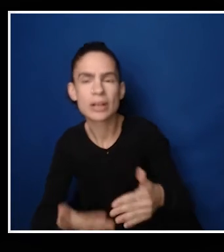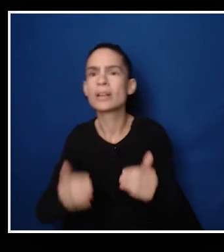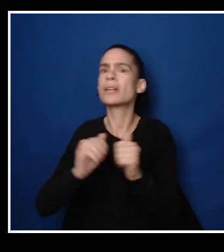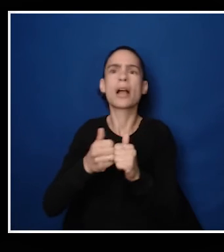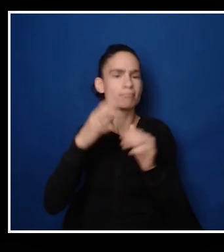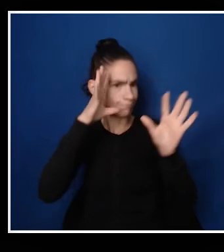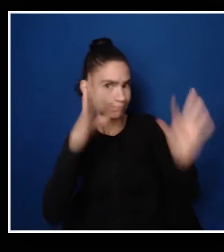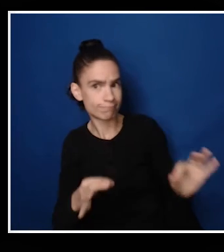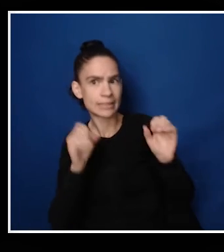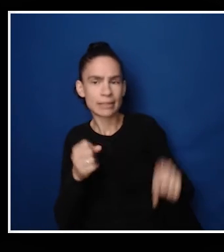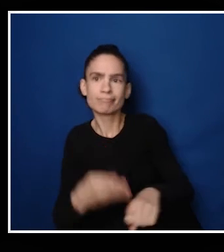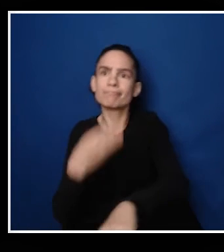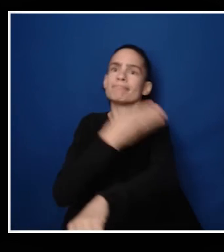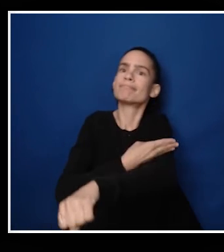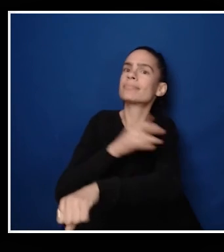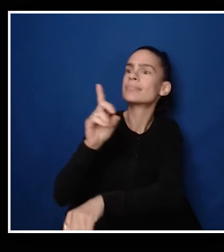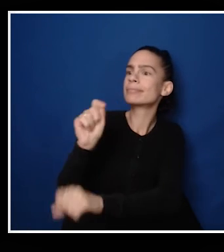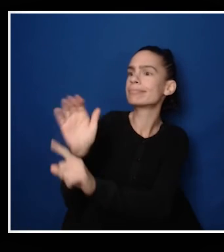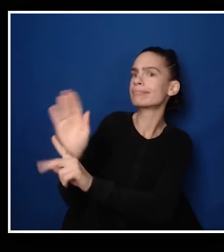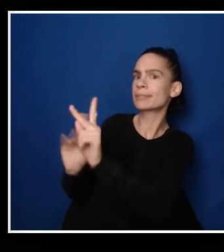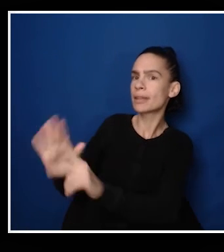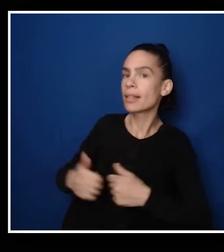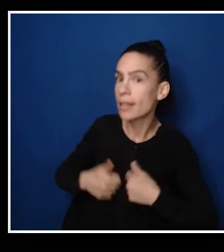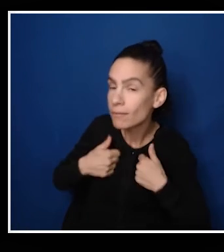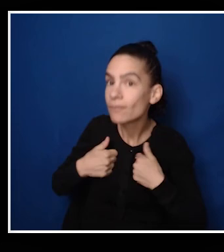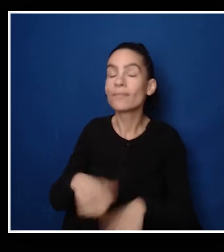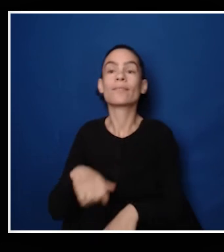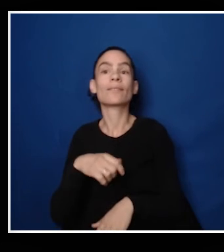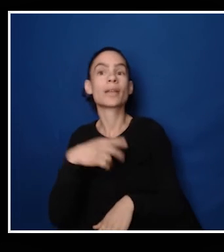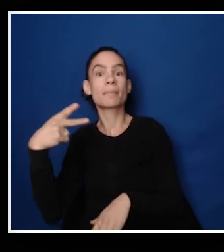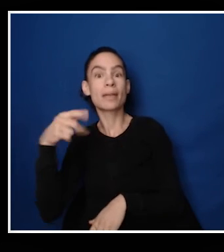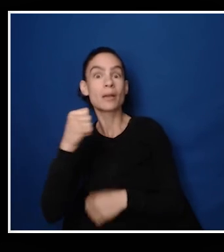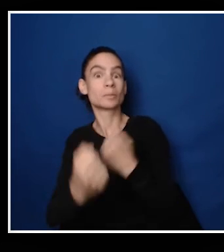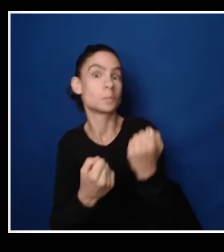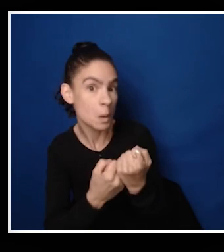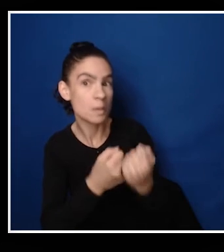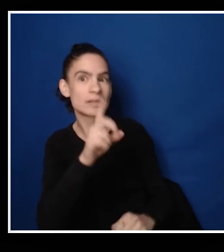P&As educate them about how their choices can improve the lives of the disabled community members they serve.